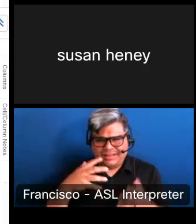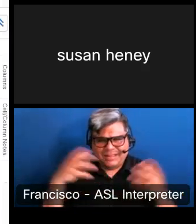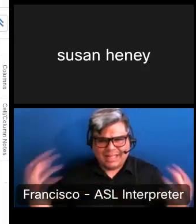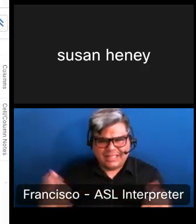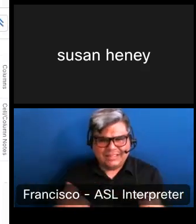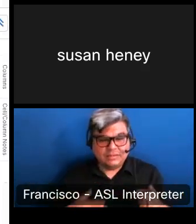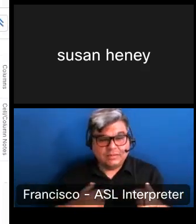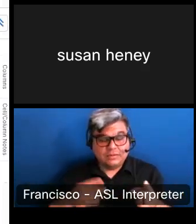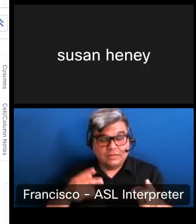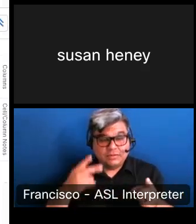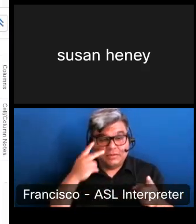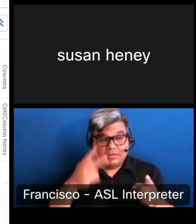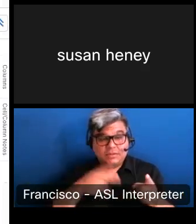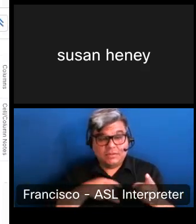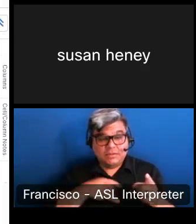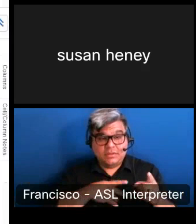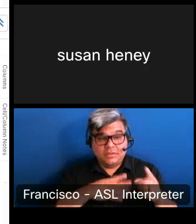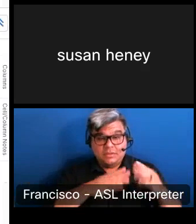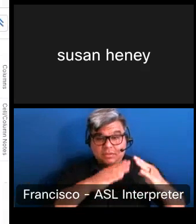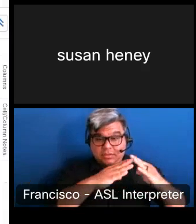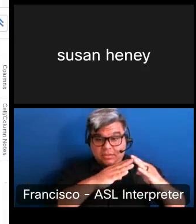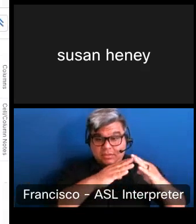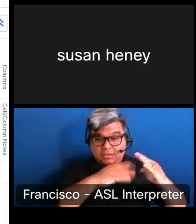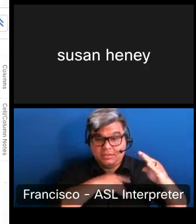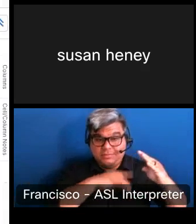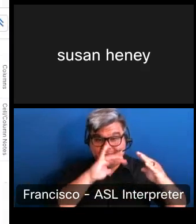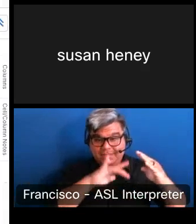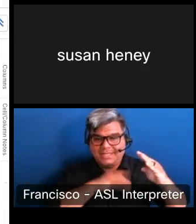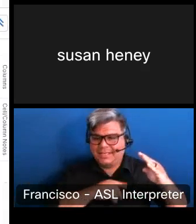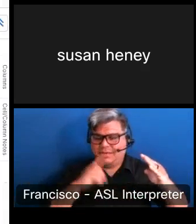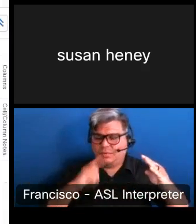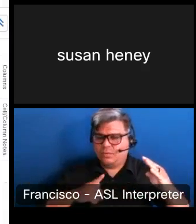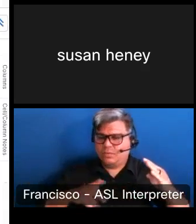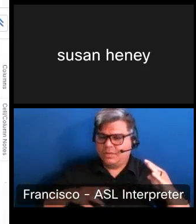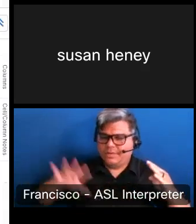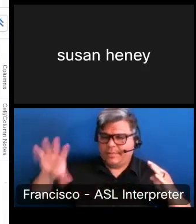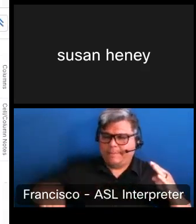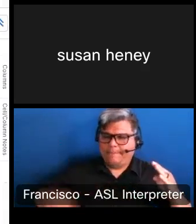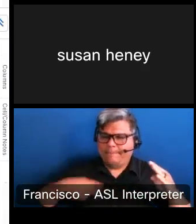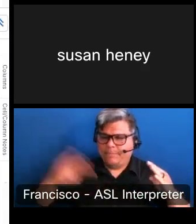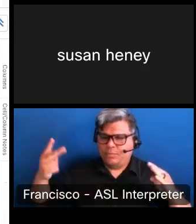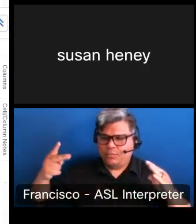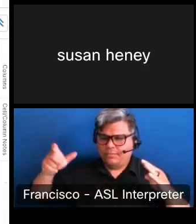to hide those other two panels. Now let's have a look at this. I want to first point out that there